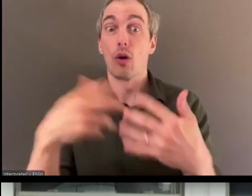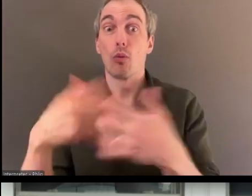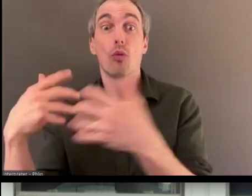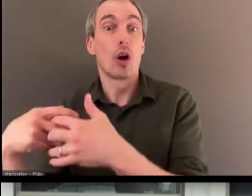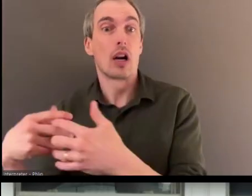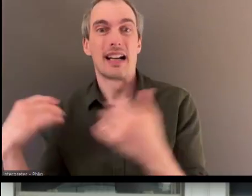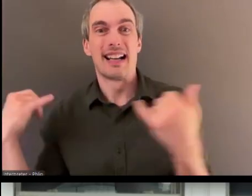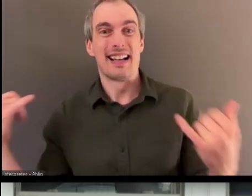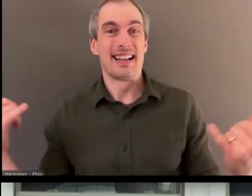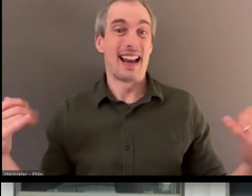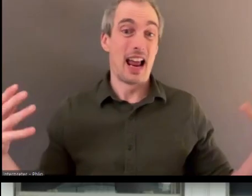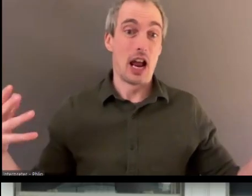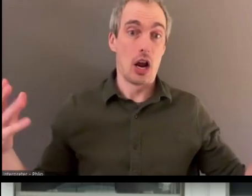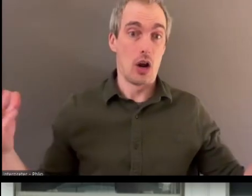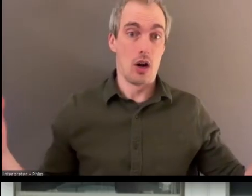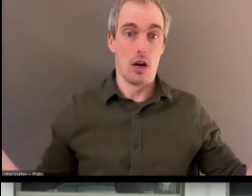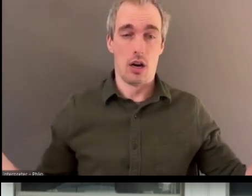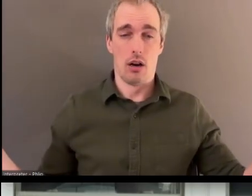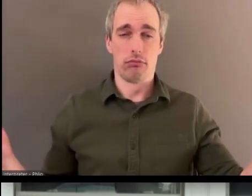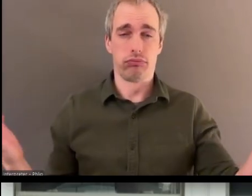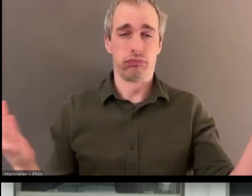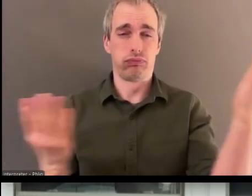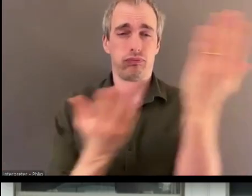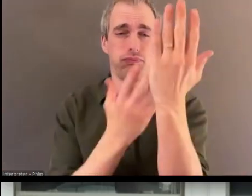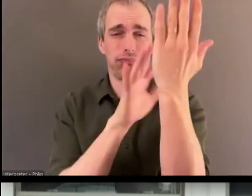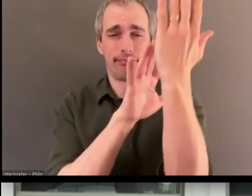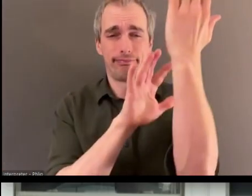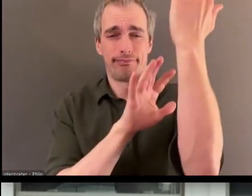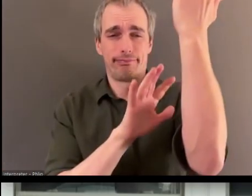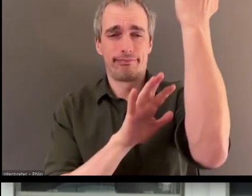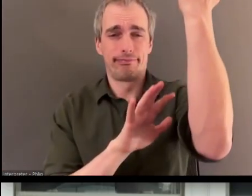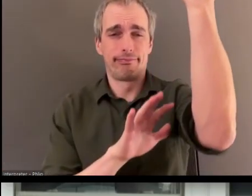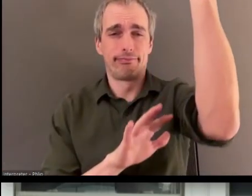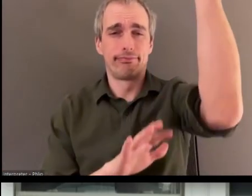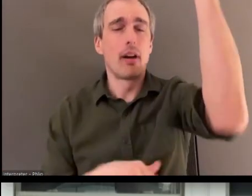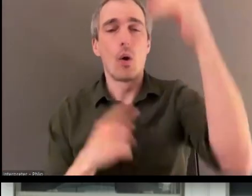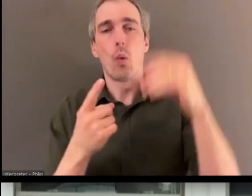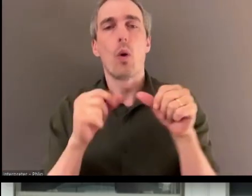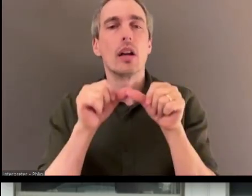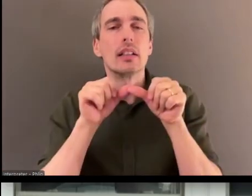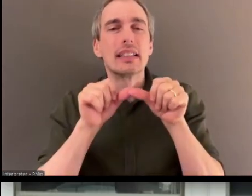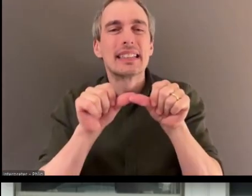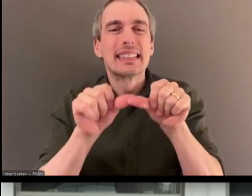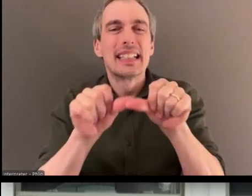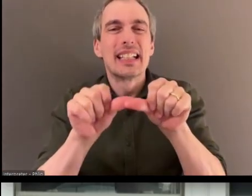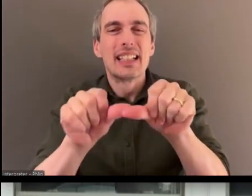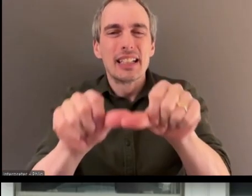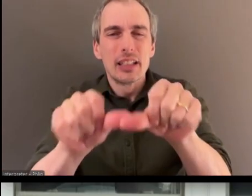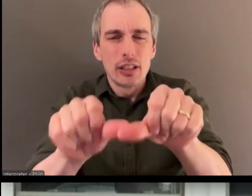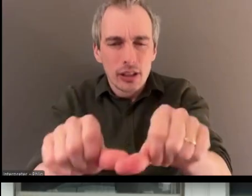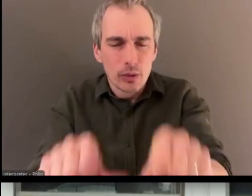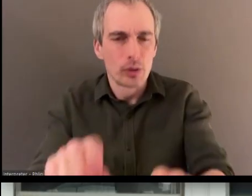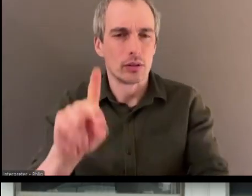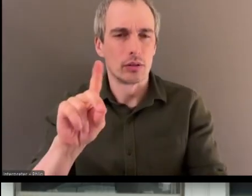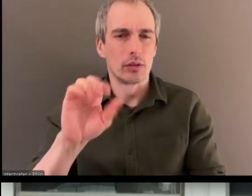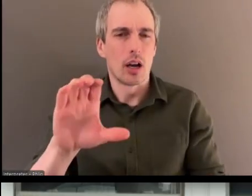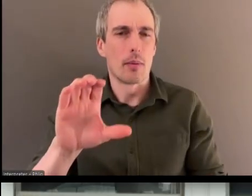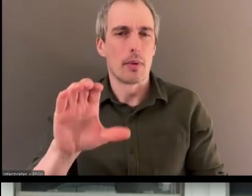I want to be able to zoom as much as I want into my document. I want to be able to adjust the text settings in any way that I want.